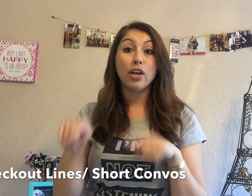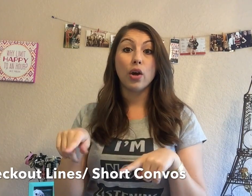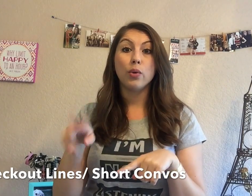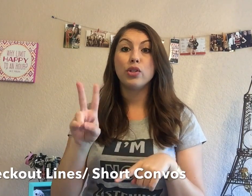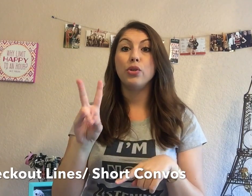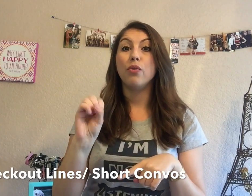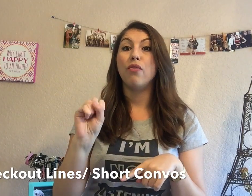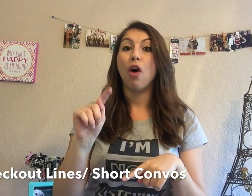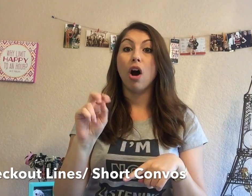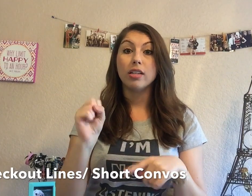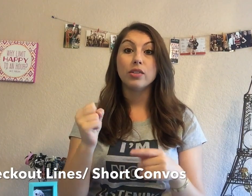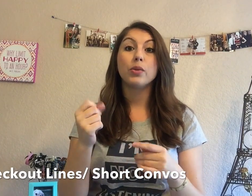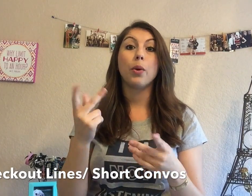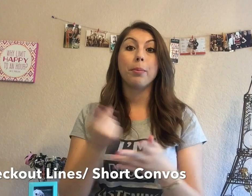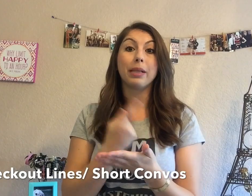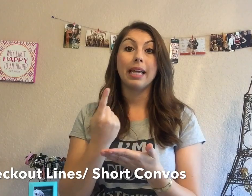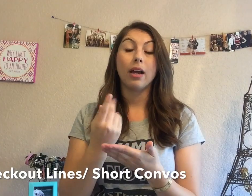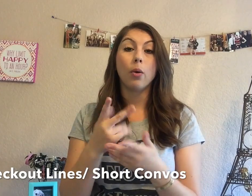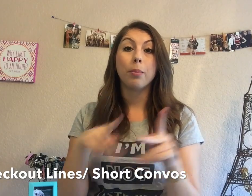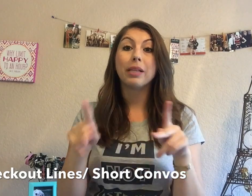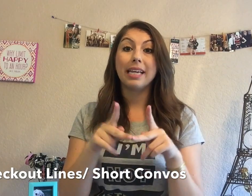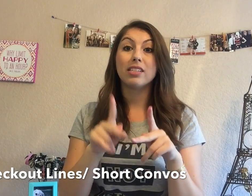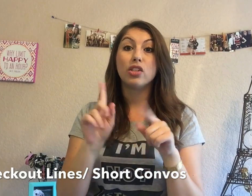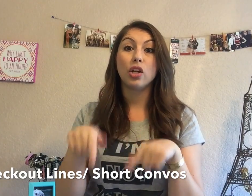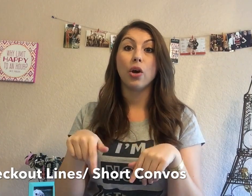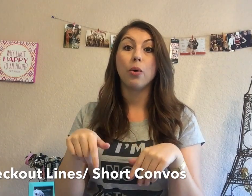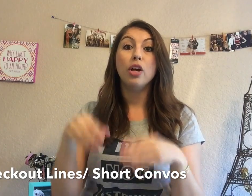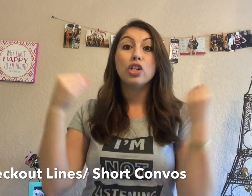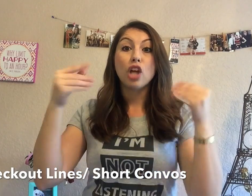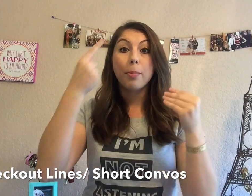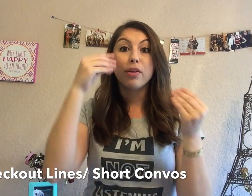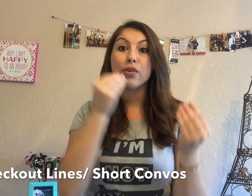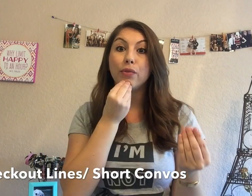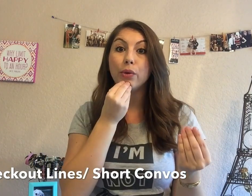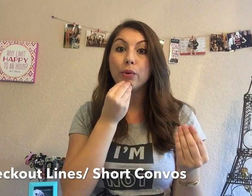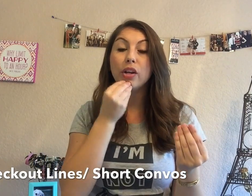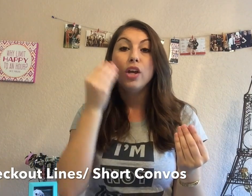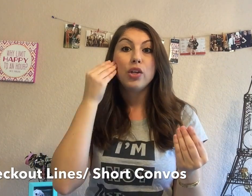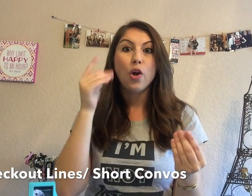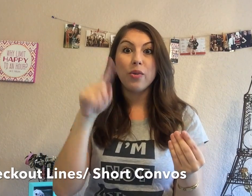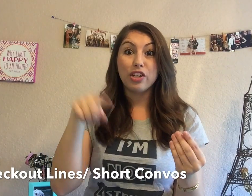I go to Vons, or place to go shopping for food, you know, with the